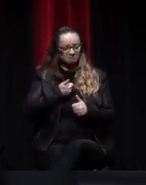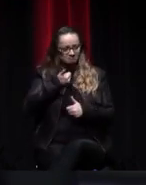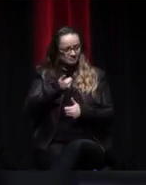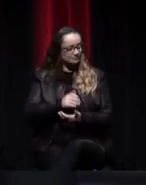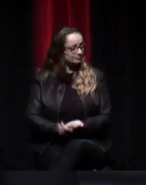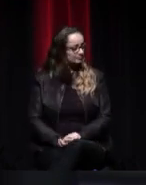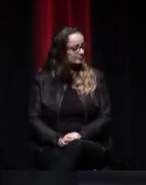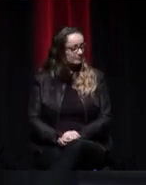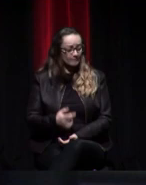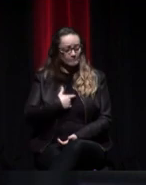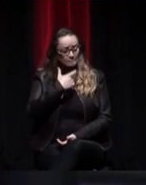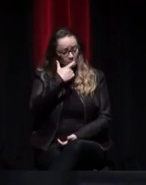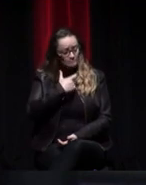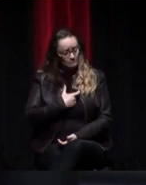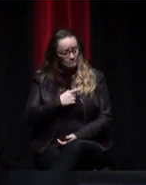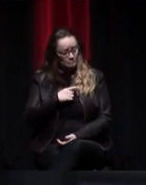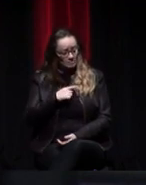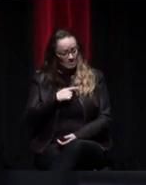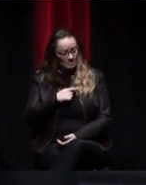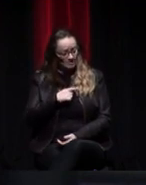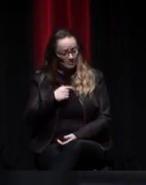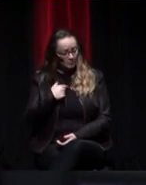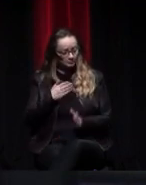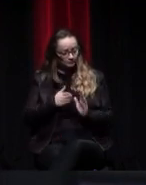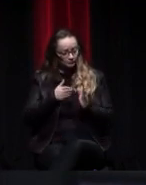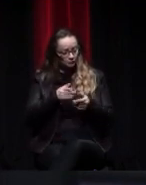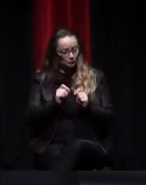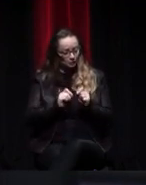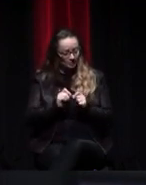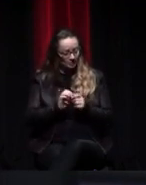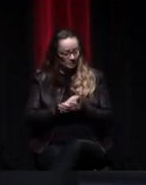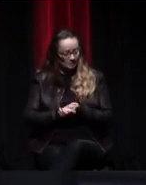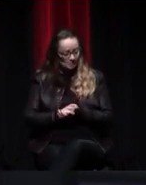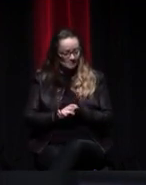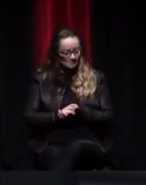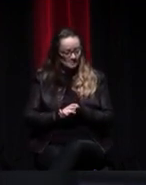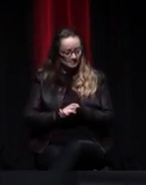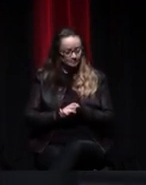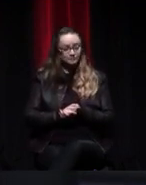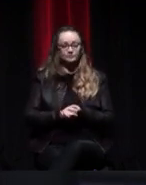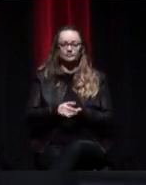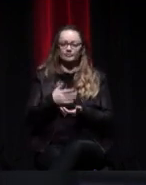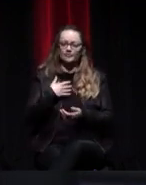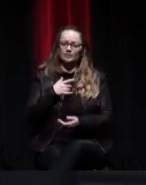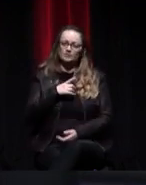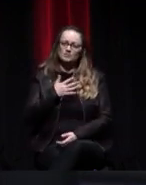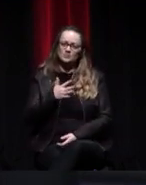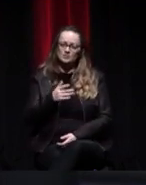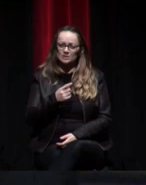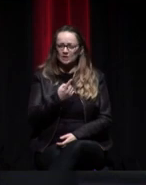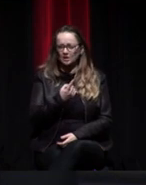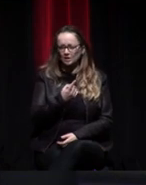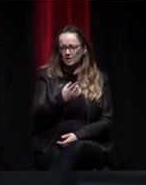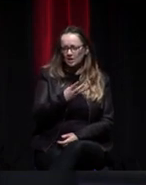I, as I've resigned myself to admitting, have 14, 15 readers,